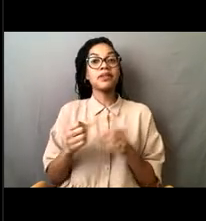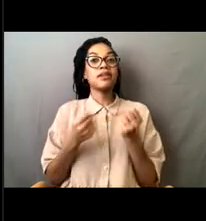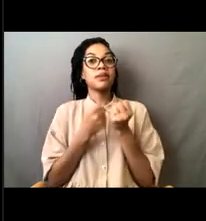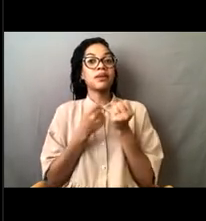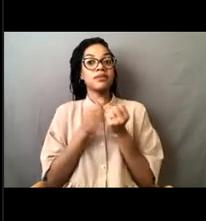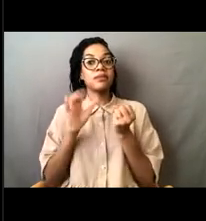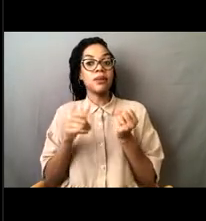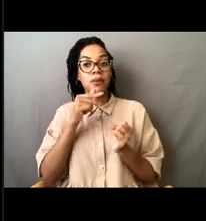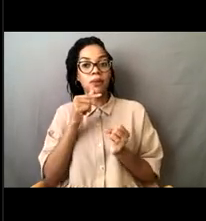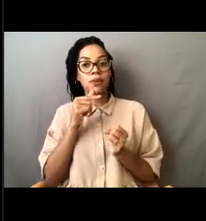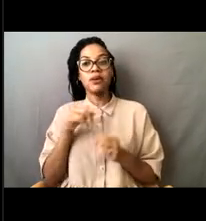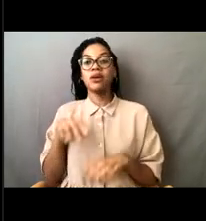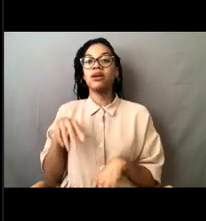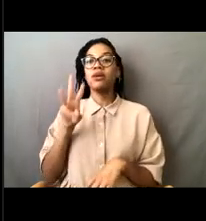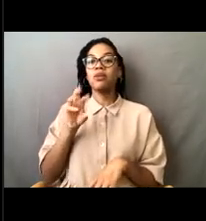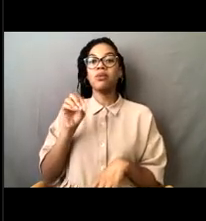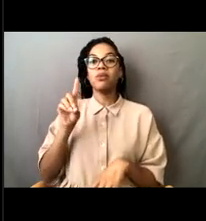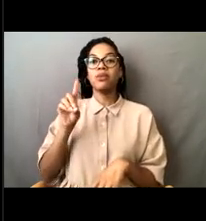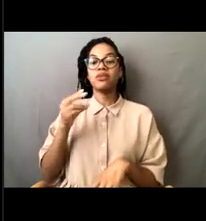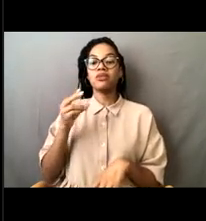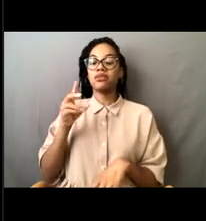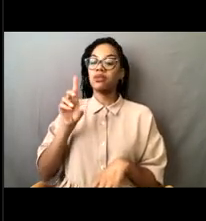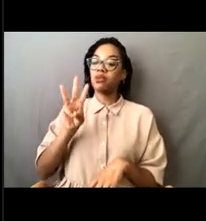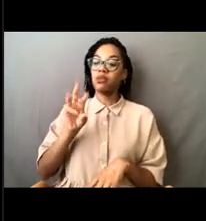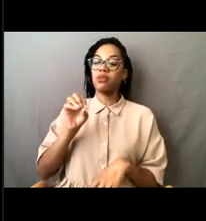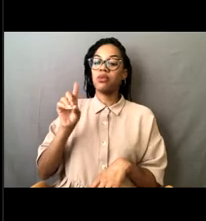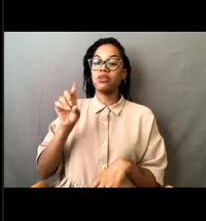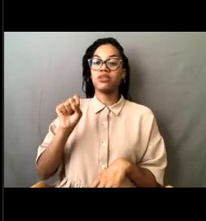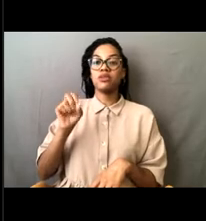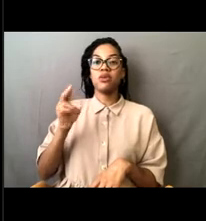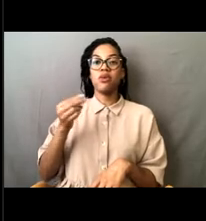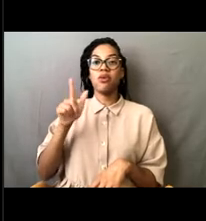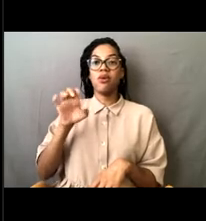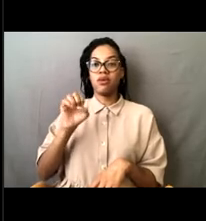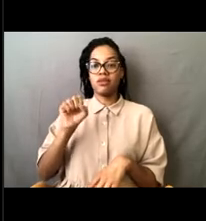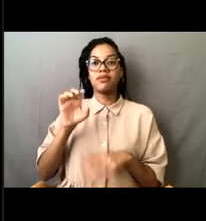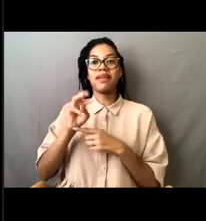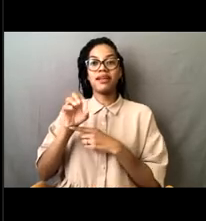which is located at the Woods Hole Oceanographic Institution here on Cape Cod, Massachusetts.